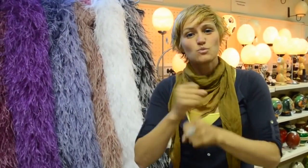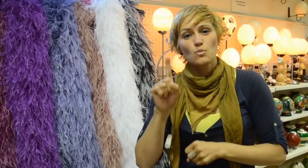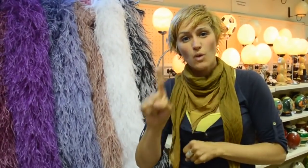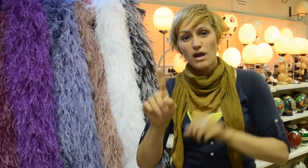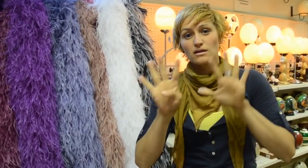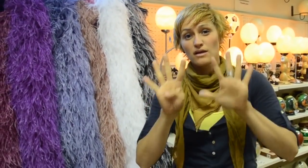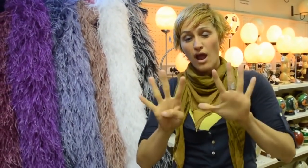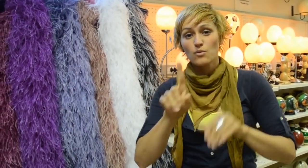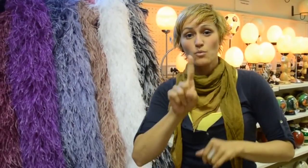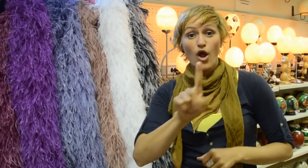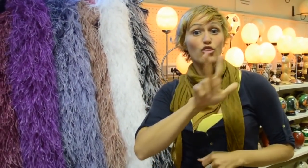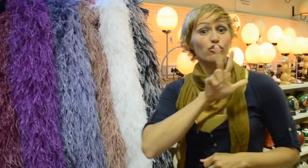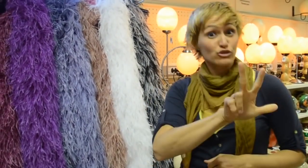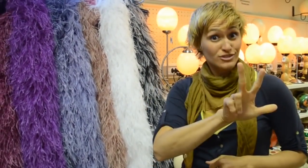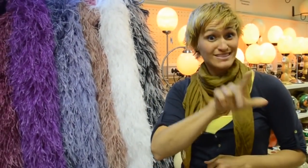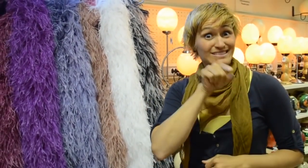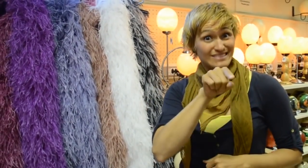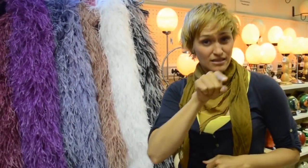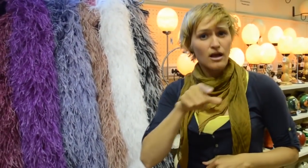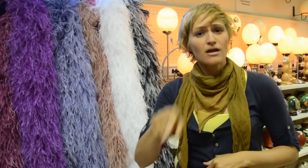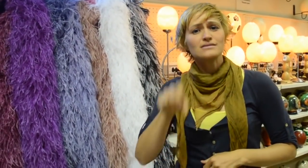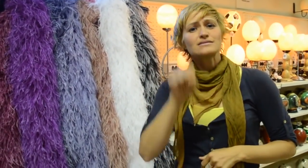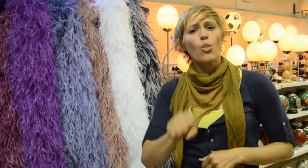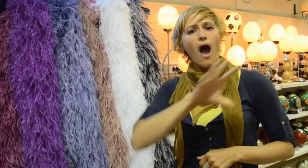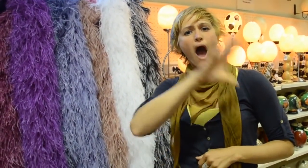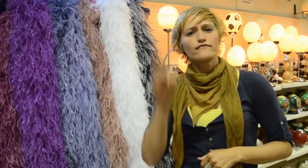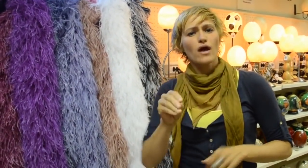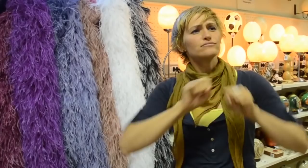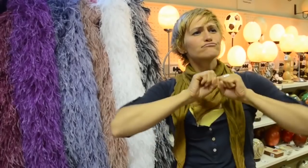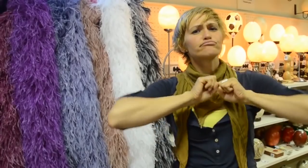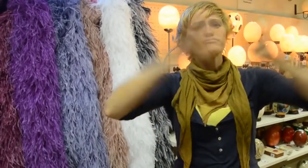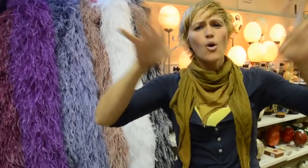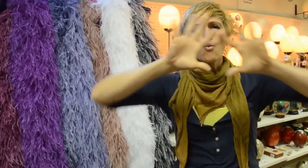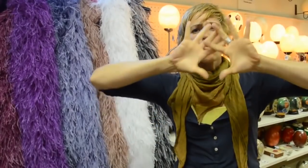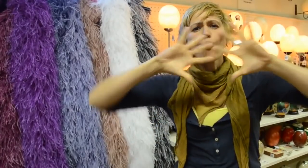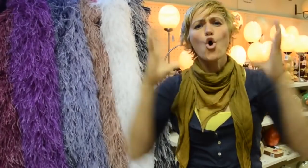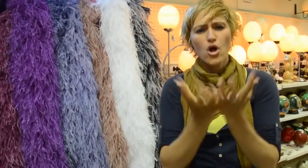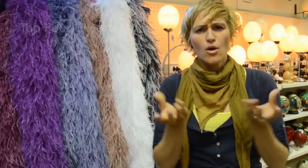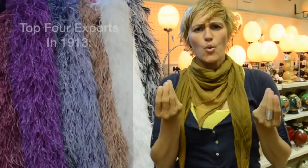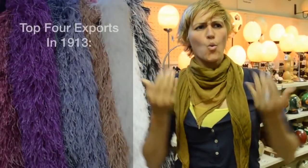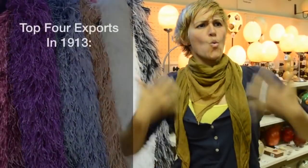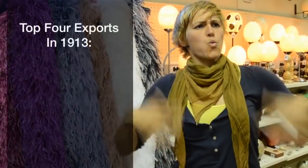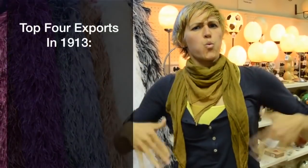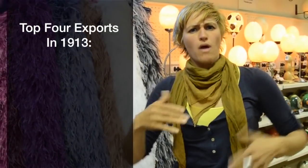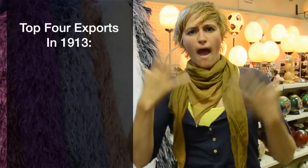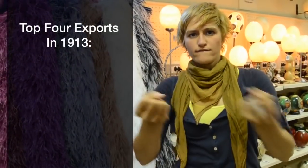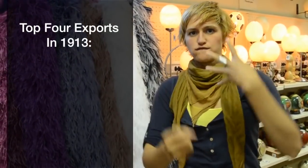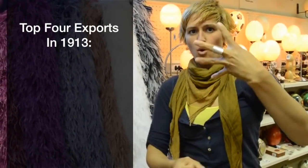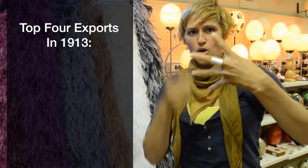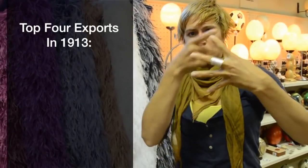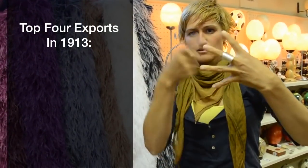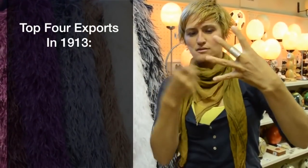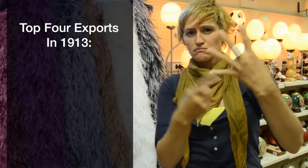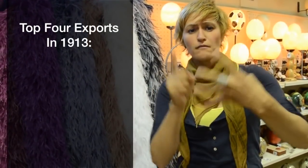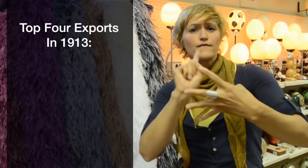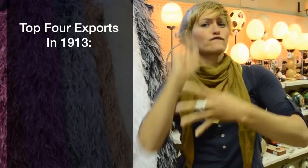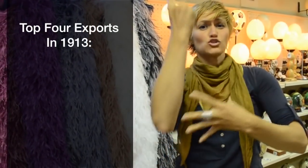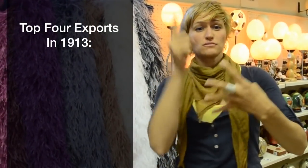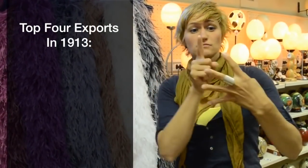In 1913, South Africa have four top four